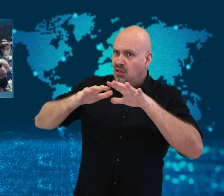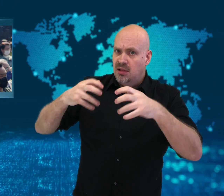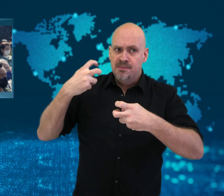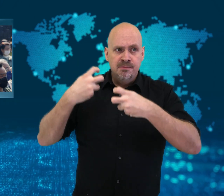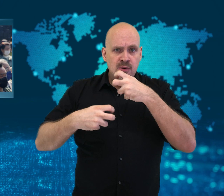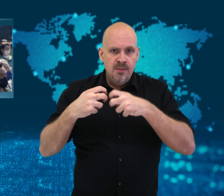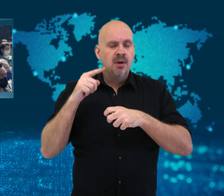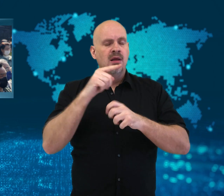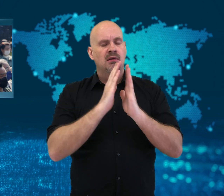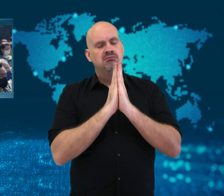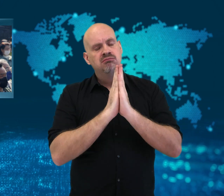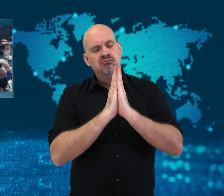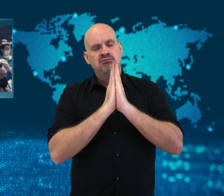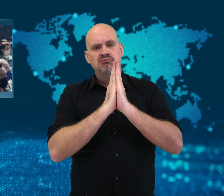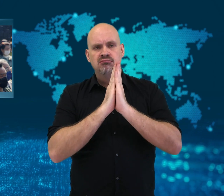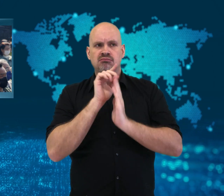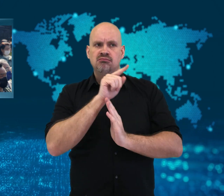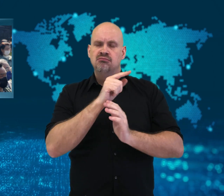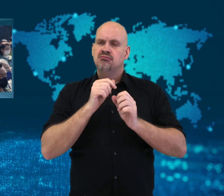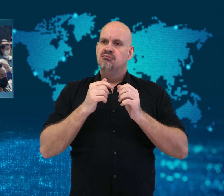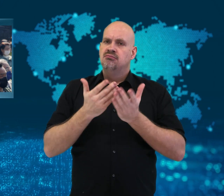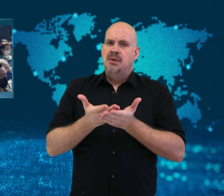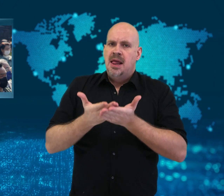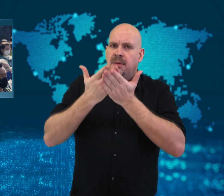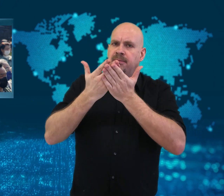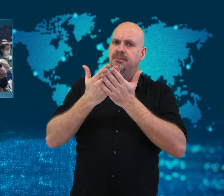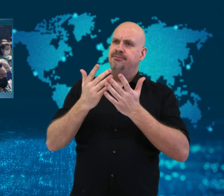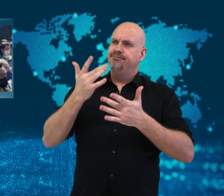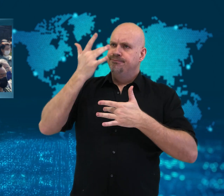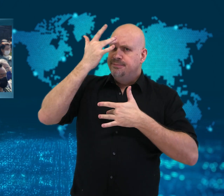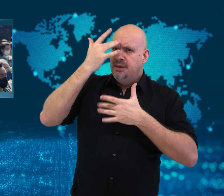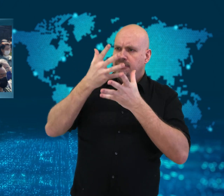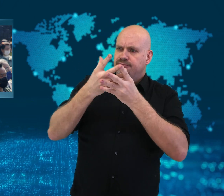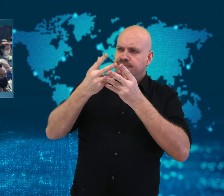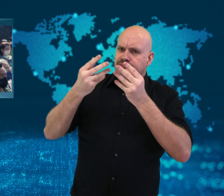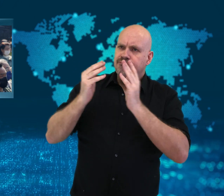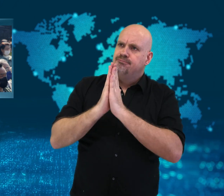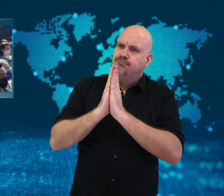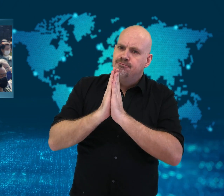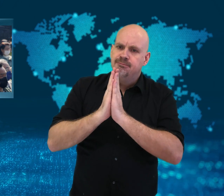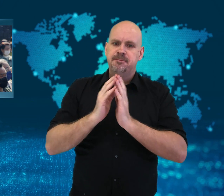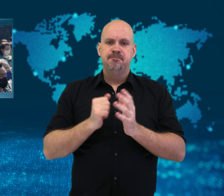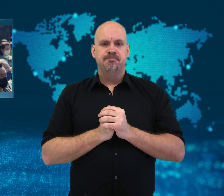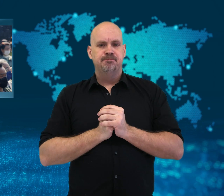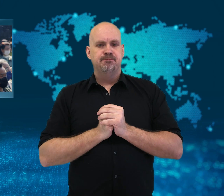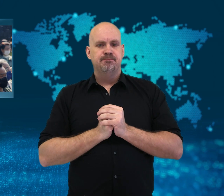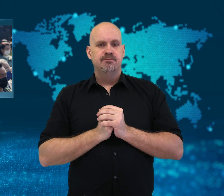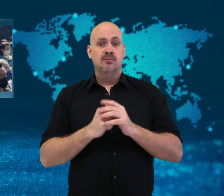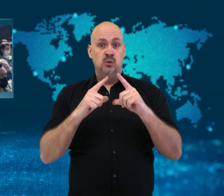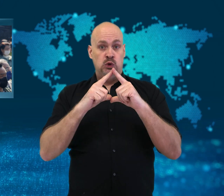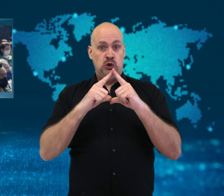Japan has a low number of COVID-19 cases compared to many other